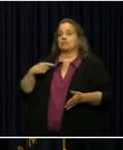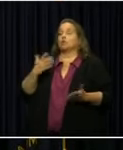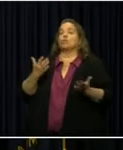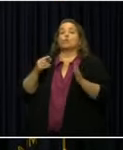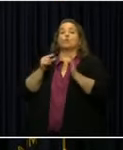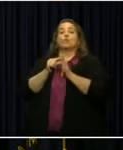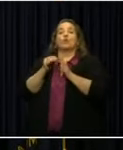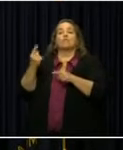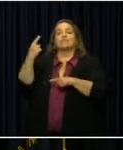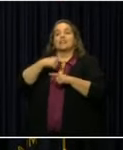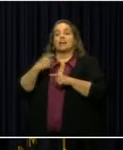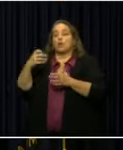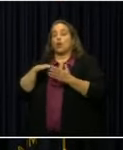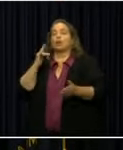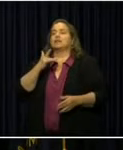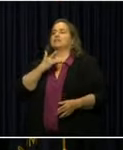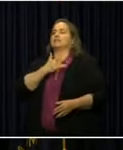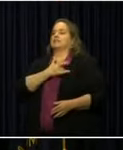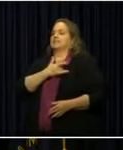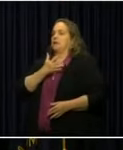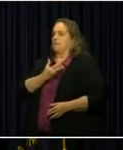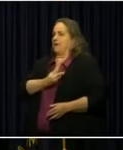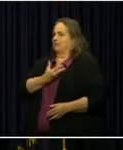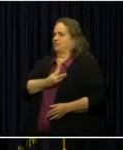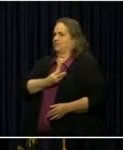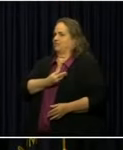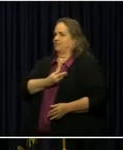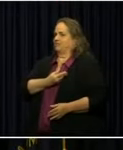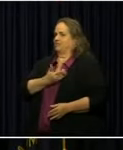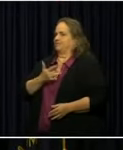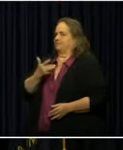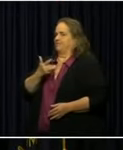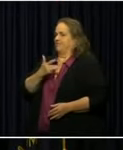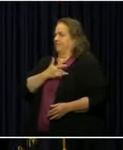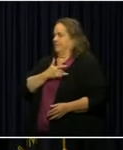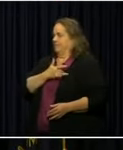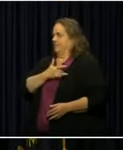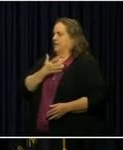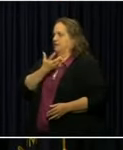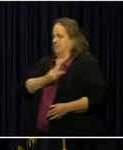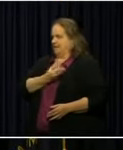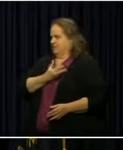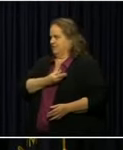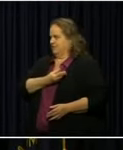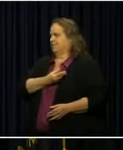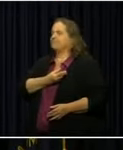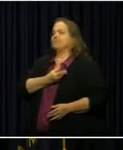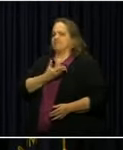RUN TO TOMORROW. TUESDAY WE HAVE FOUR SITES THAT ARE OPENING UP.